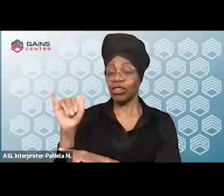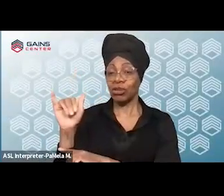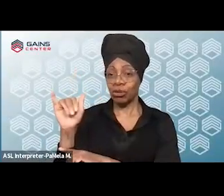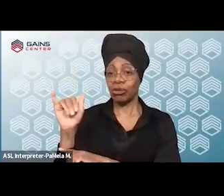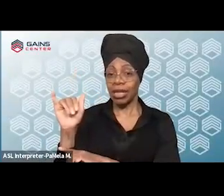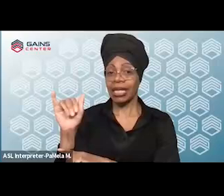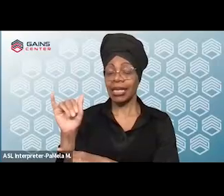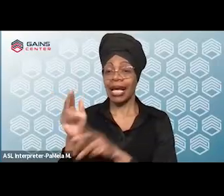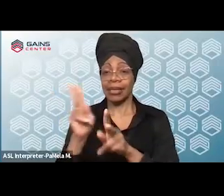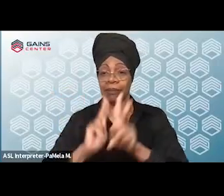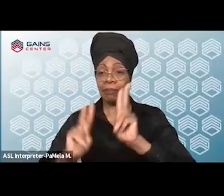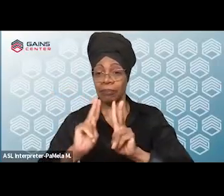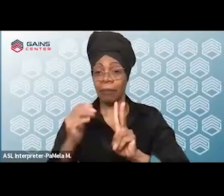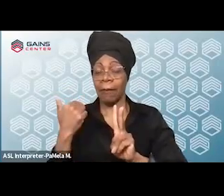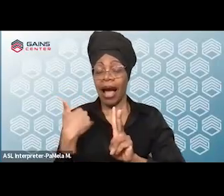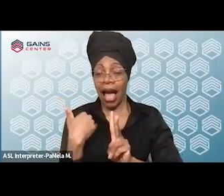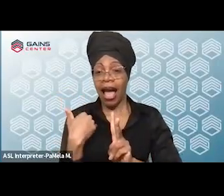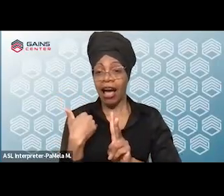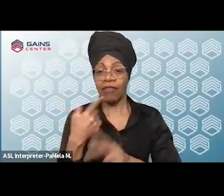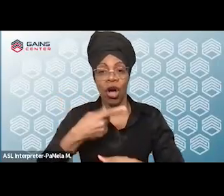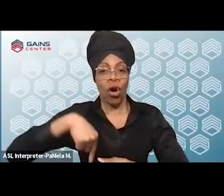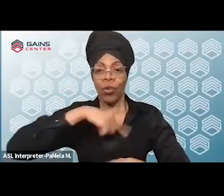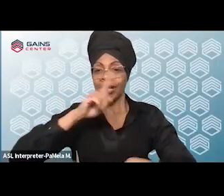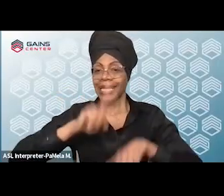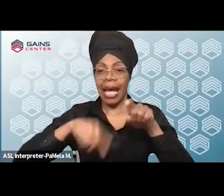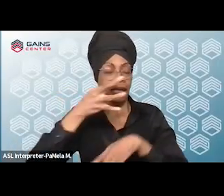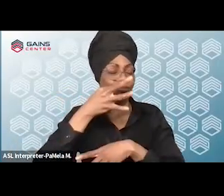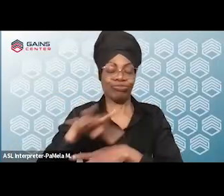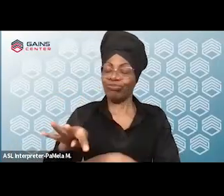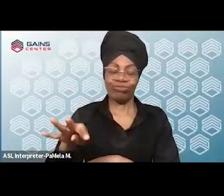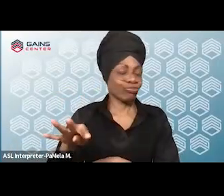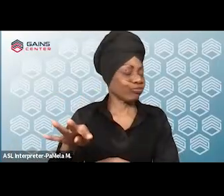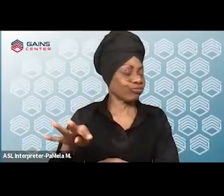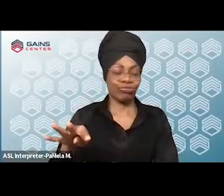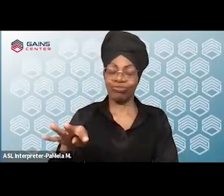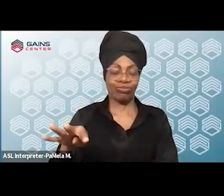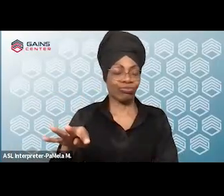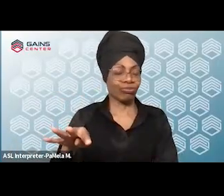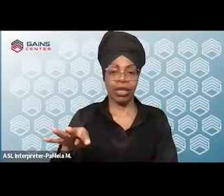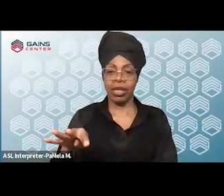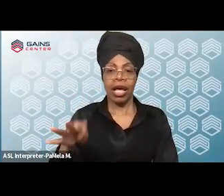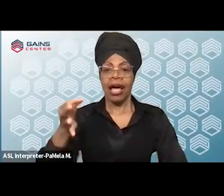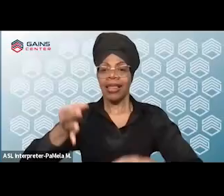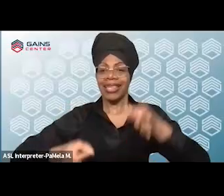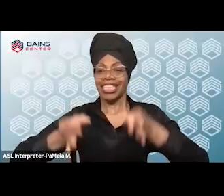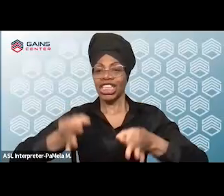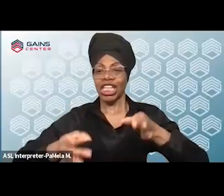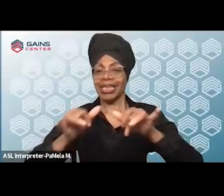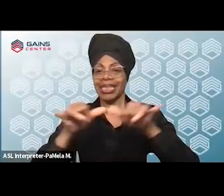and we just can't ignore them any longer, you know? The justice system has done such a great job